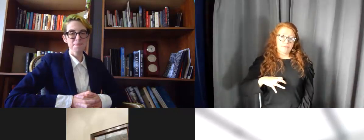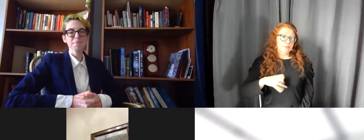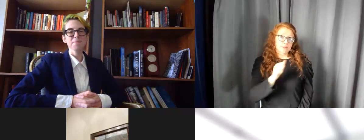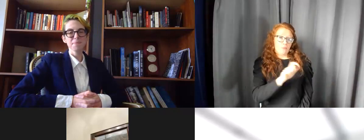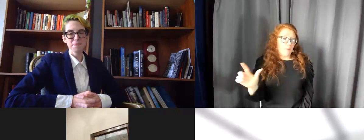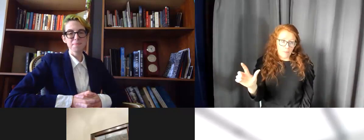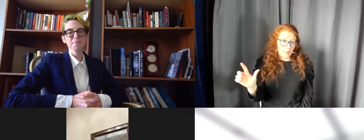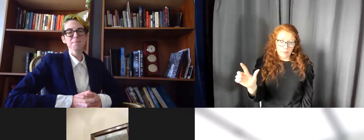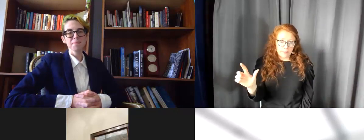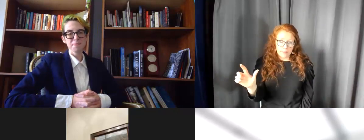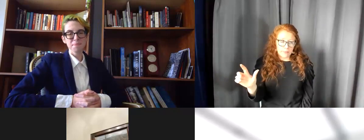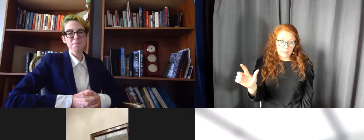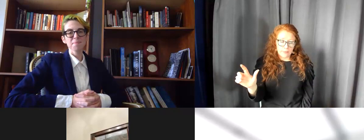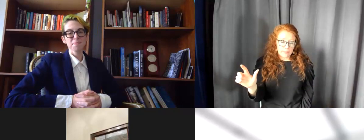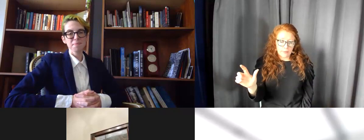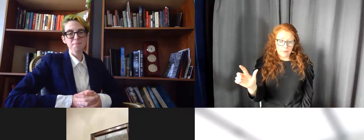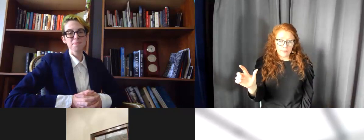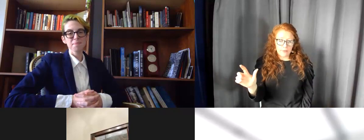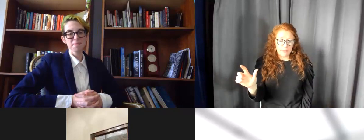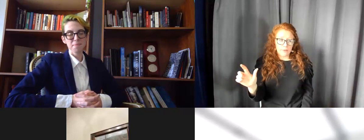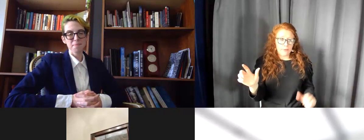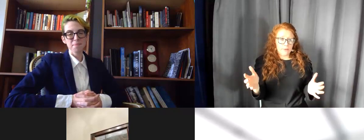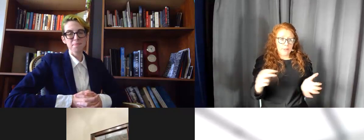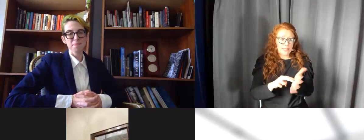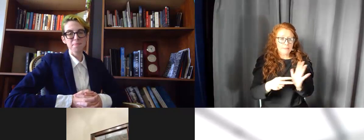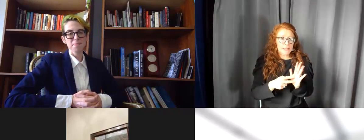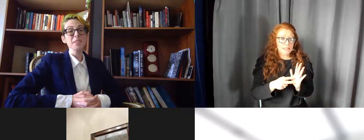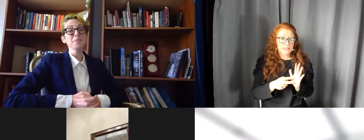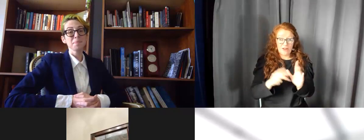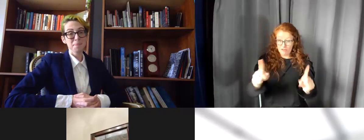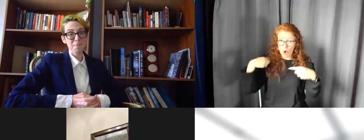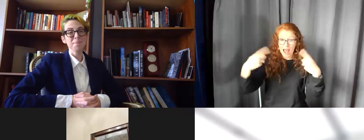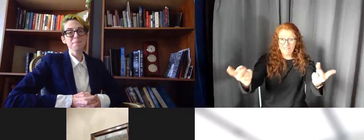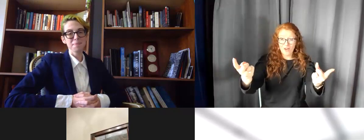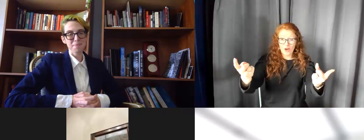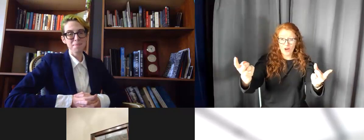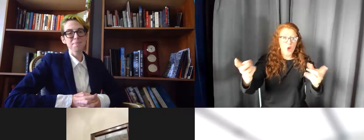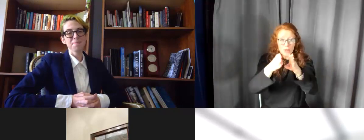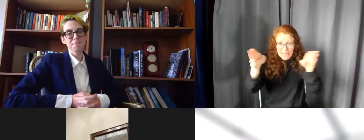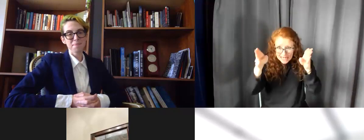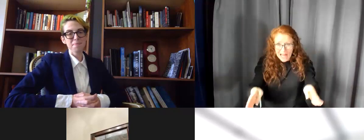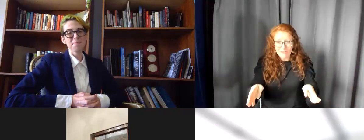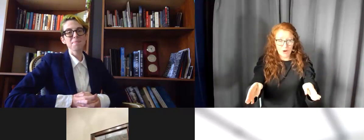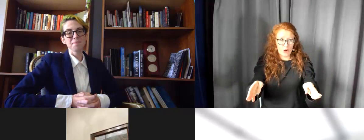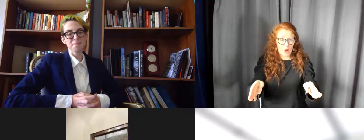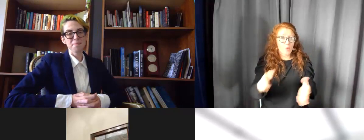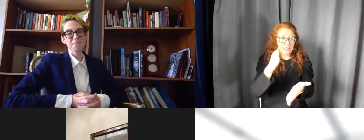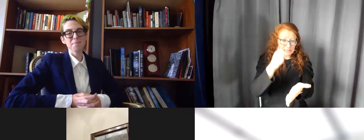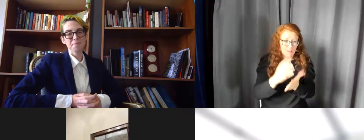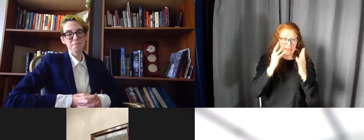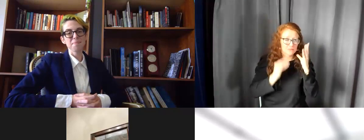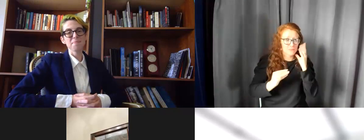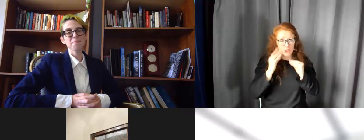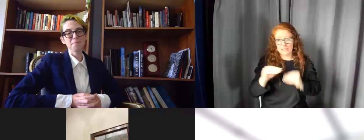Jordan Radford: no one is never going to be disabled. It is a part of the human experience. You're either gonna call and break your leg